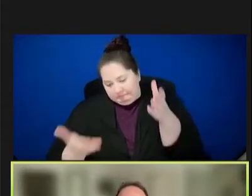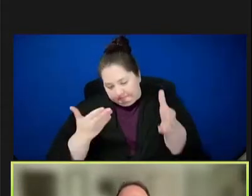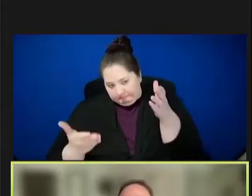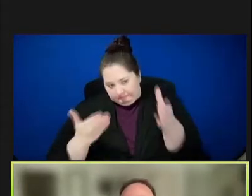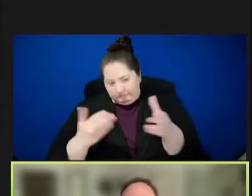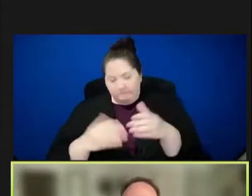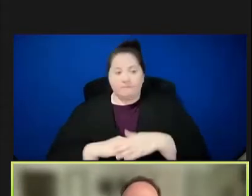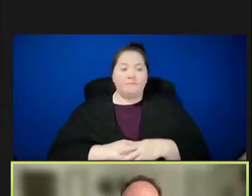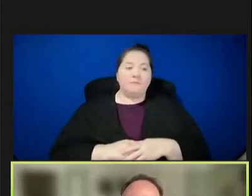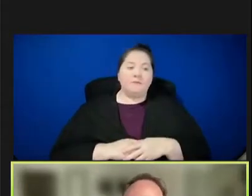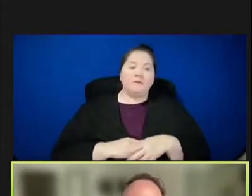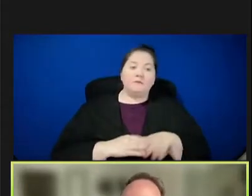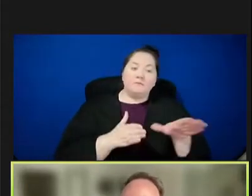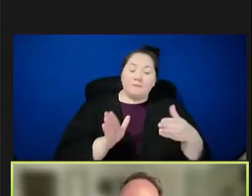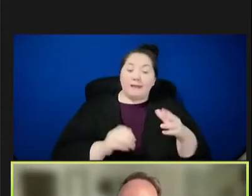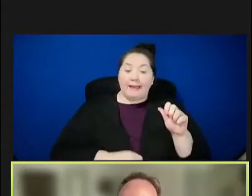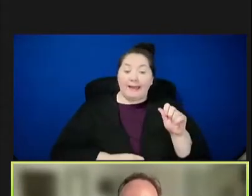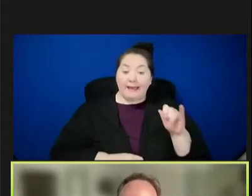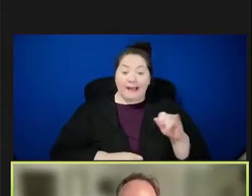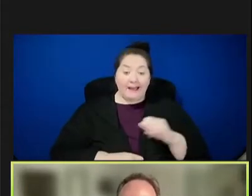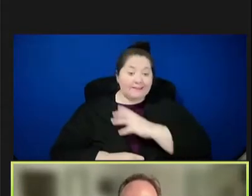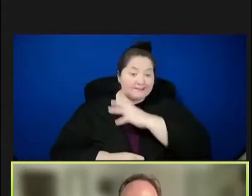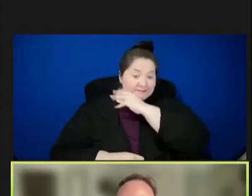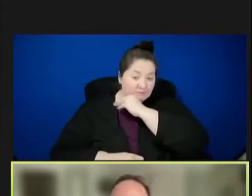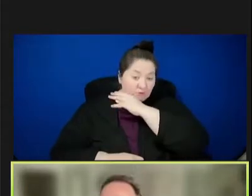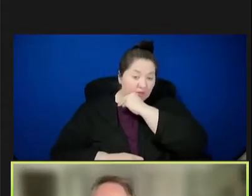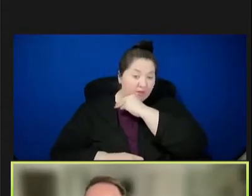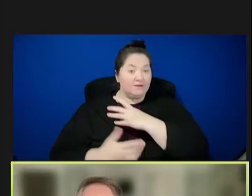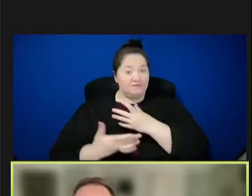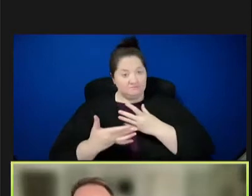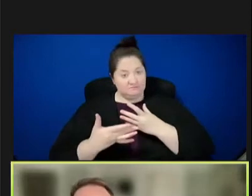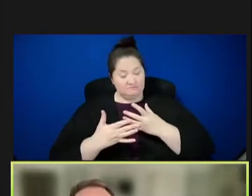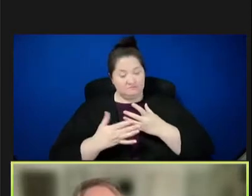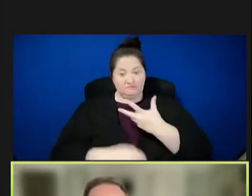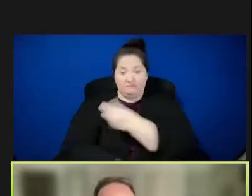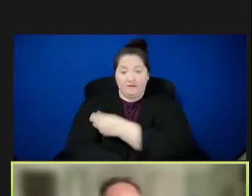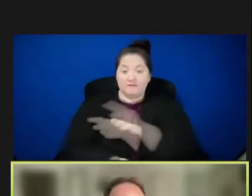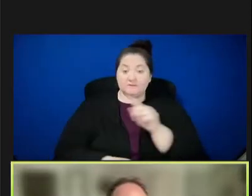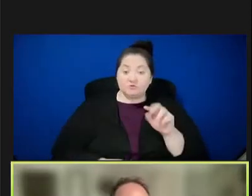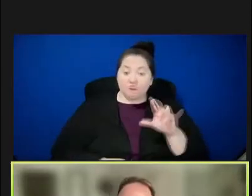towards AI-simulated vaccine trials? This may or may not be on the regulatory path, but it